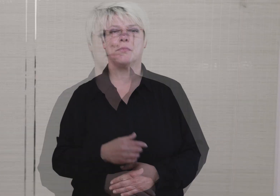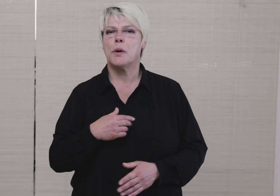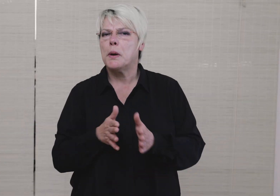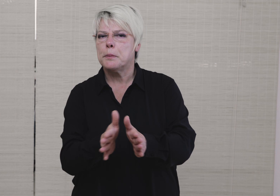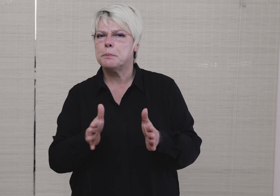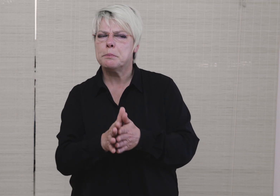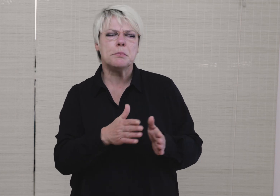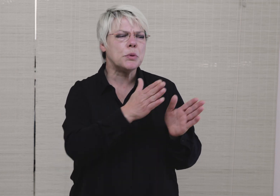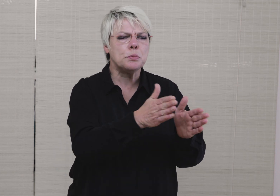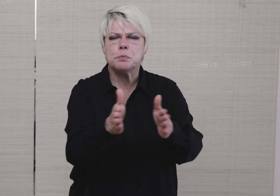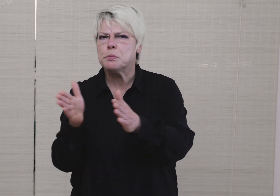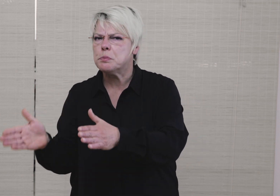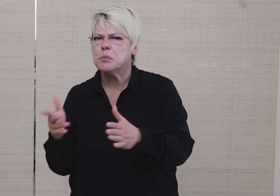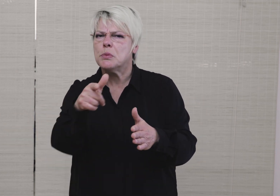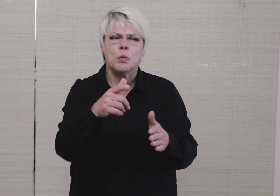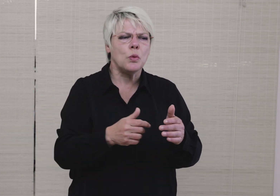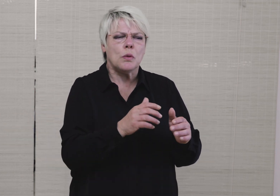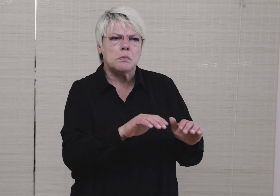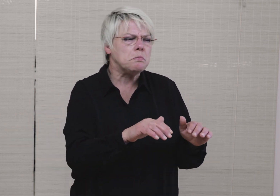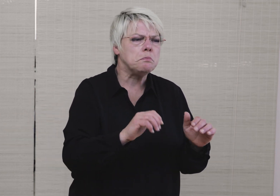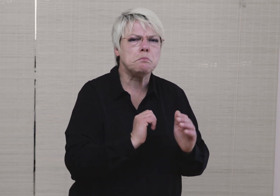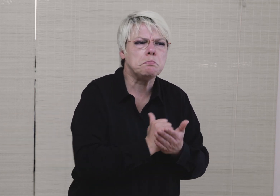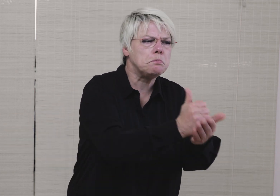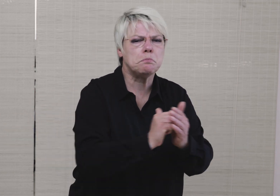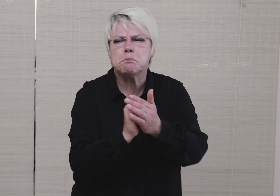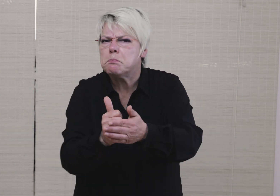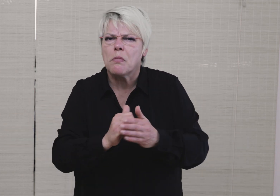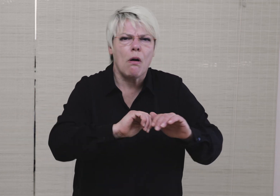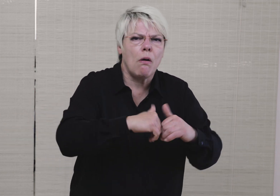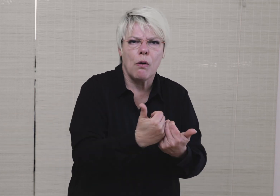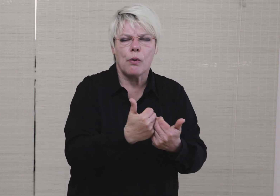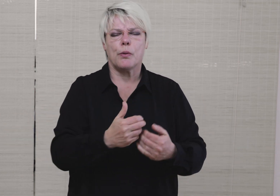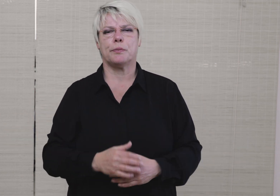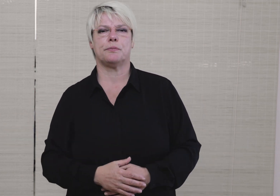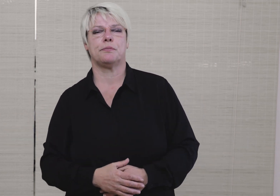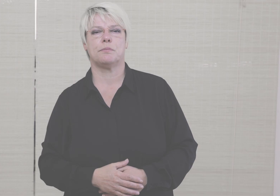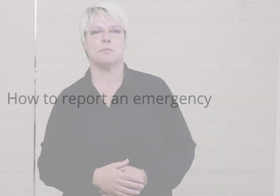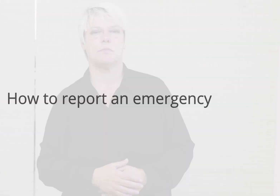In this video I will explain you how to respond to different situations.